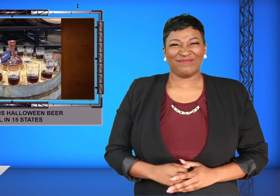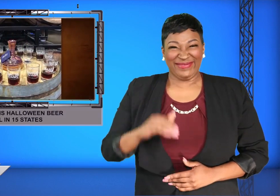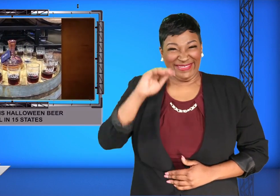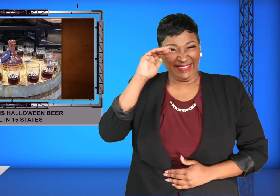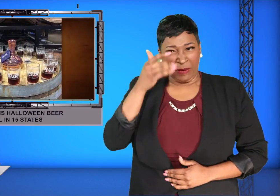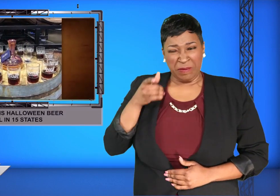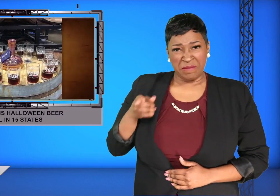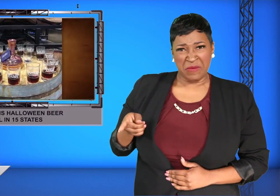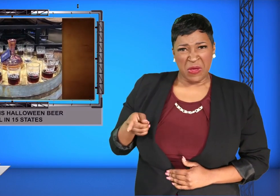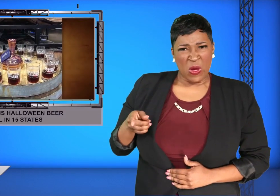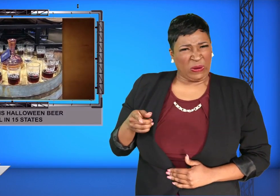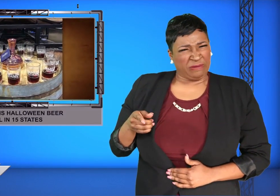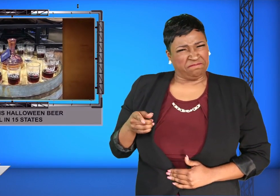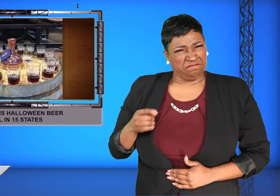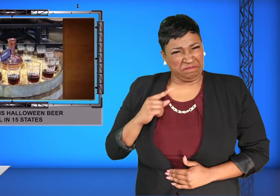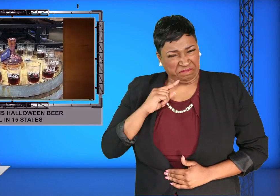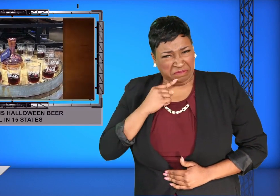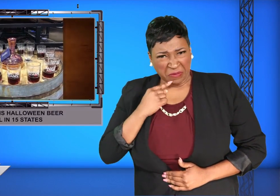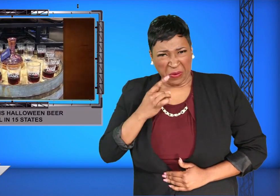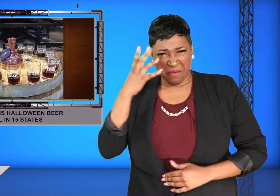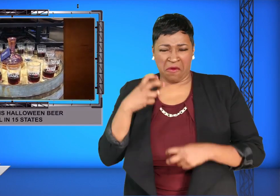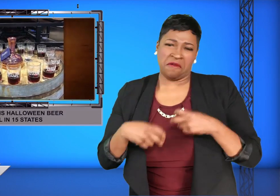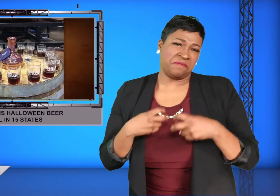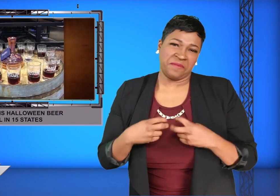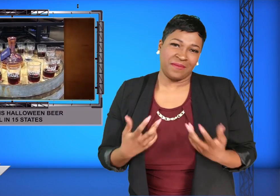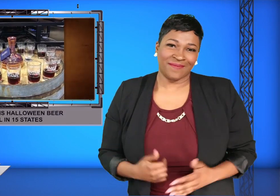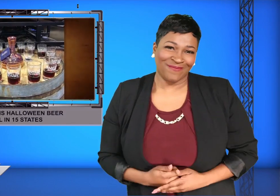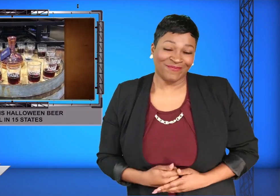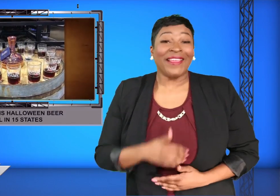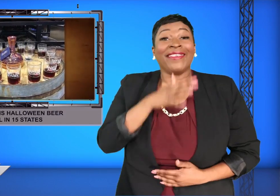It doesn't appear to be a serious issue.